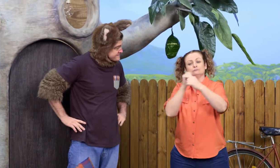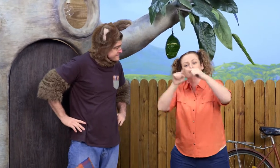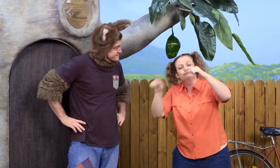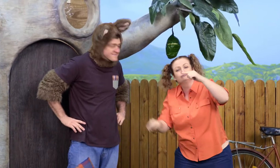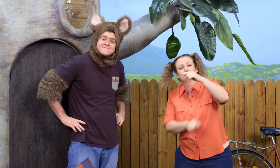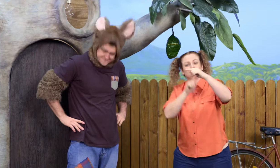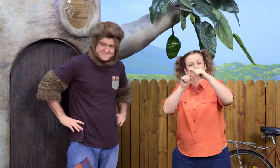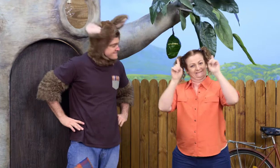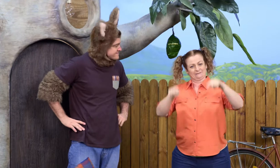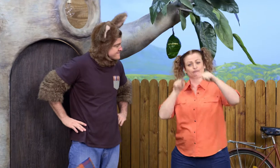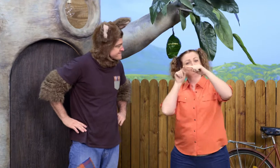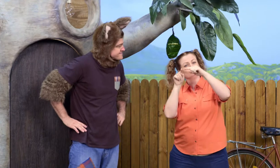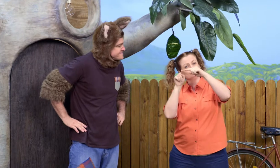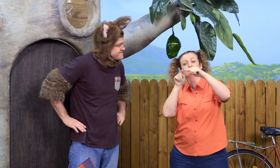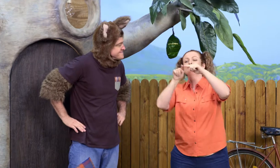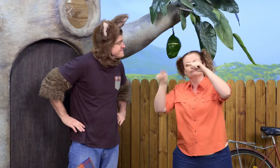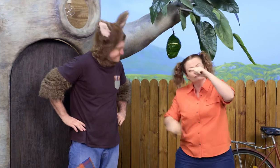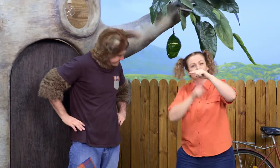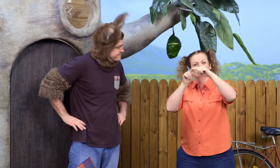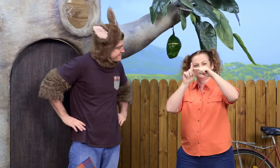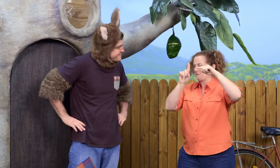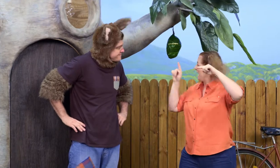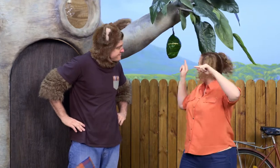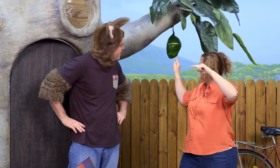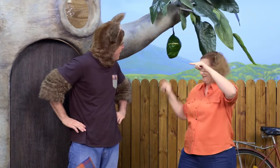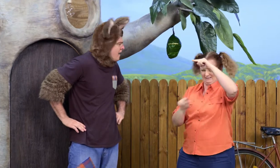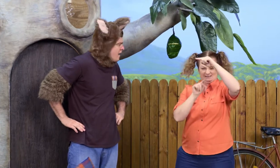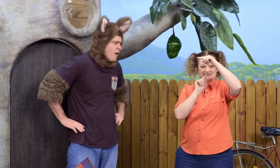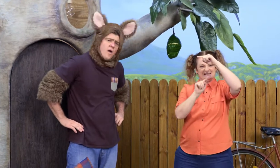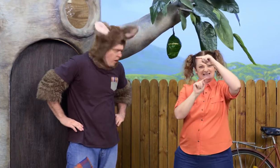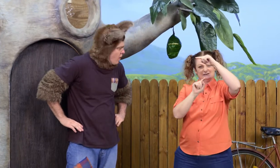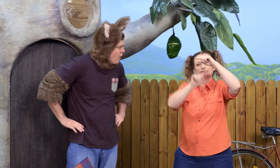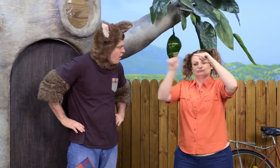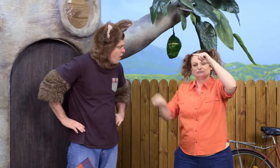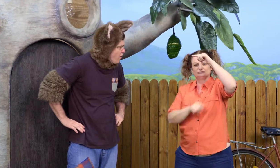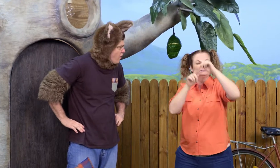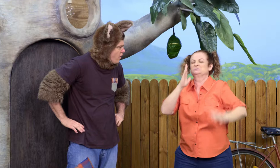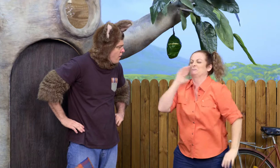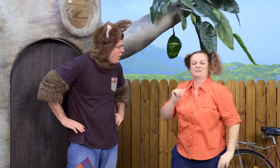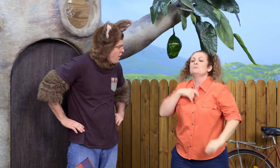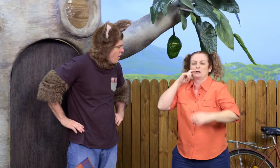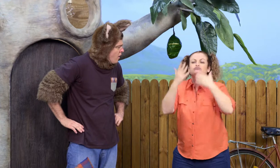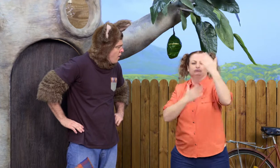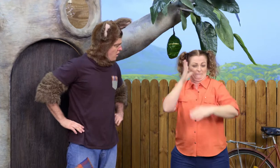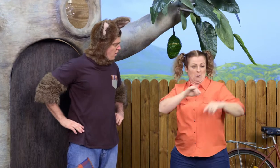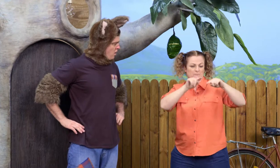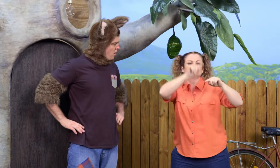The life cycle of a butterfly starts at a certain point. This is halfway through the life cycle.